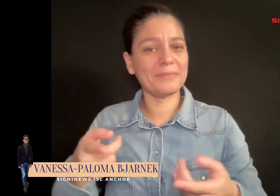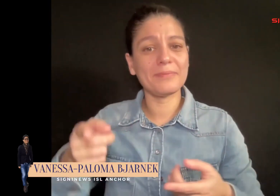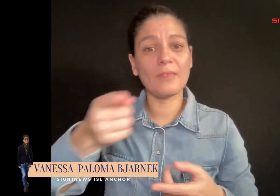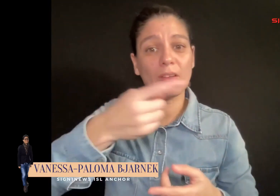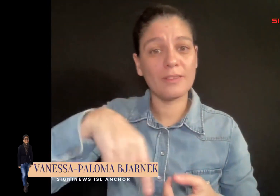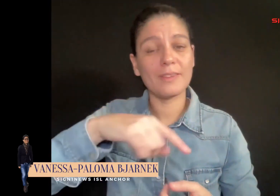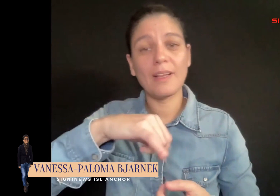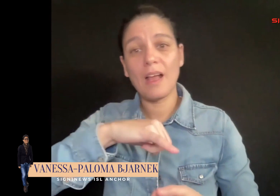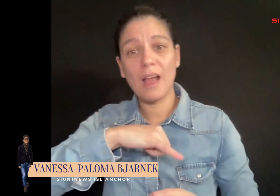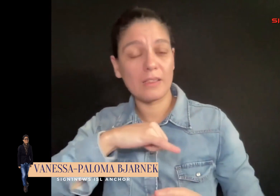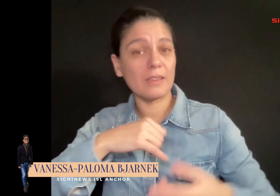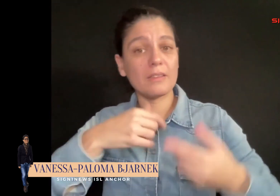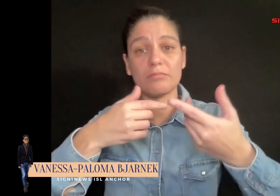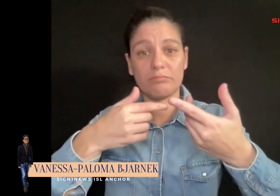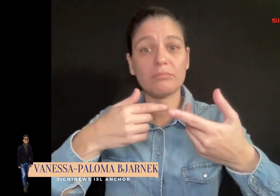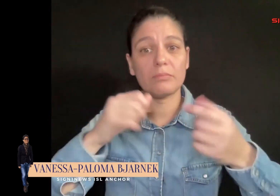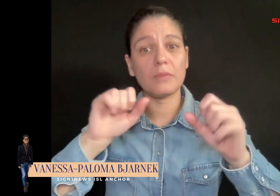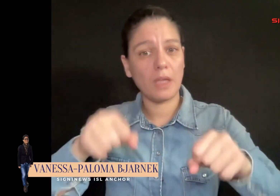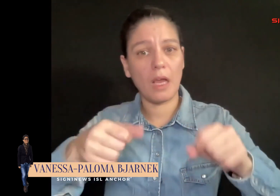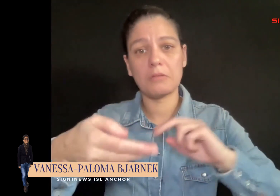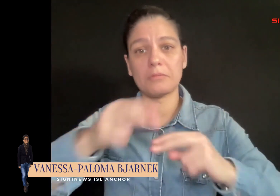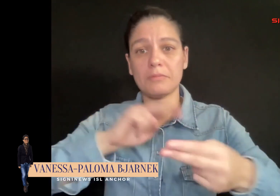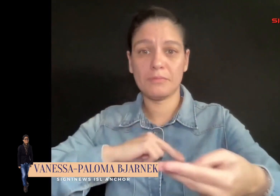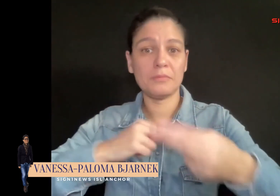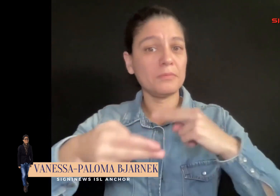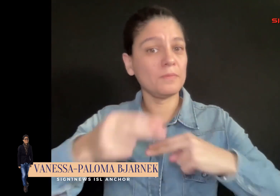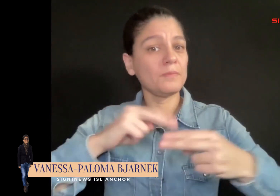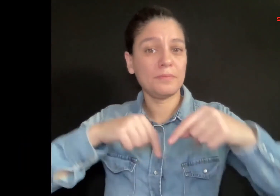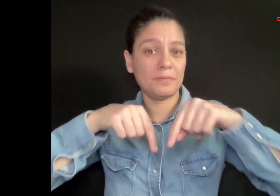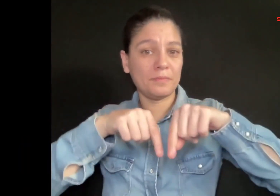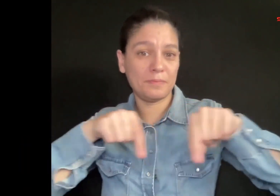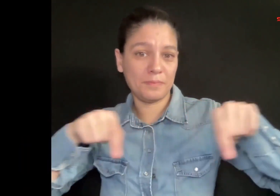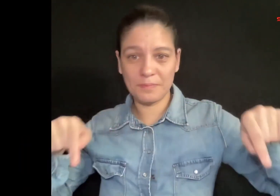top trending international news stories making headlines today if you post an interesting